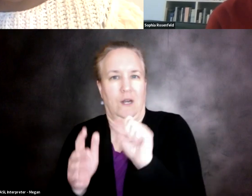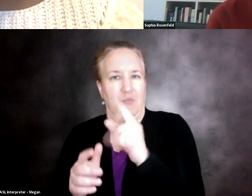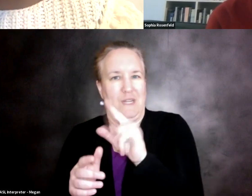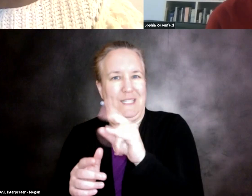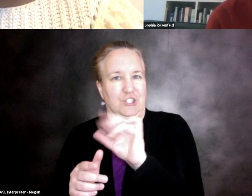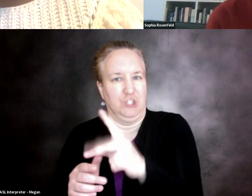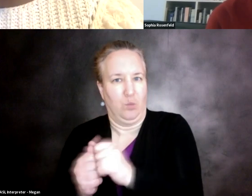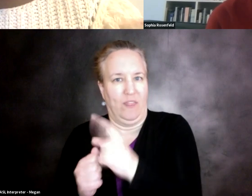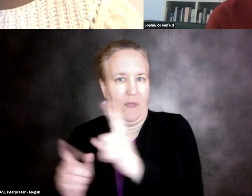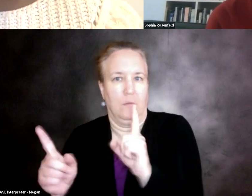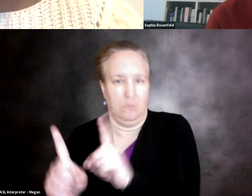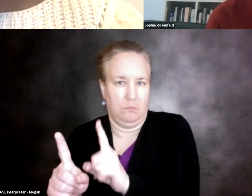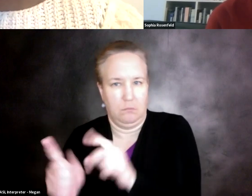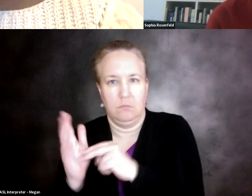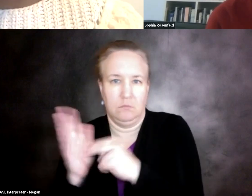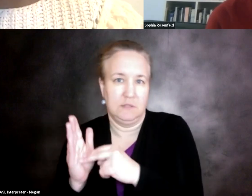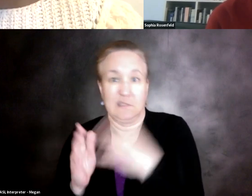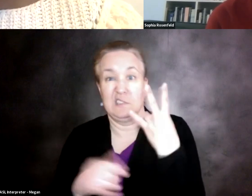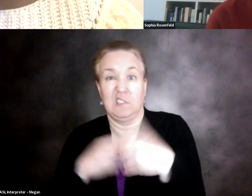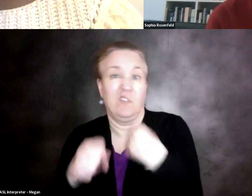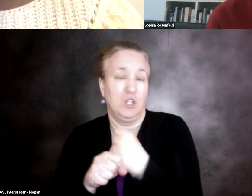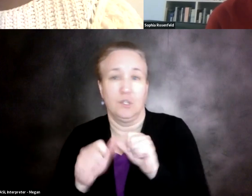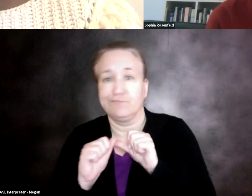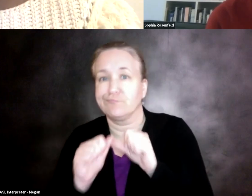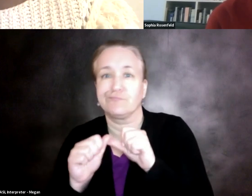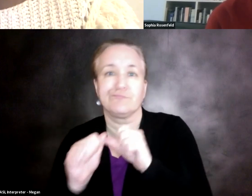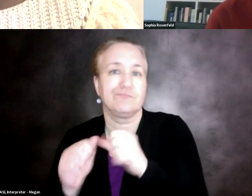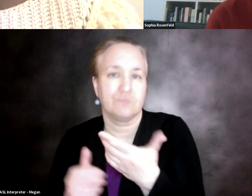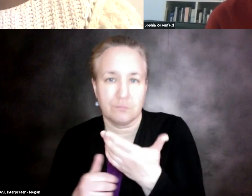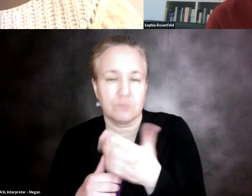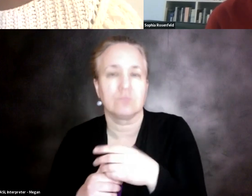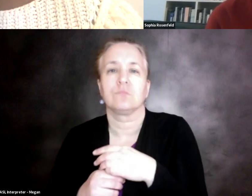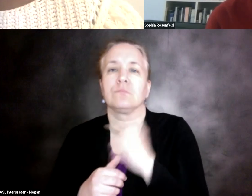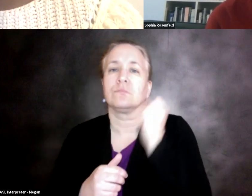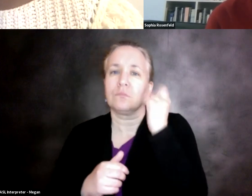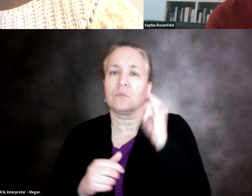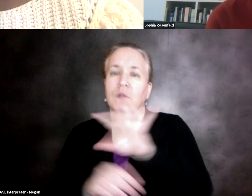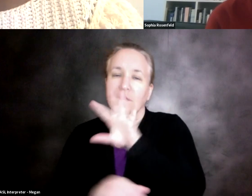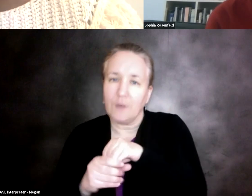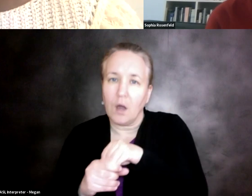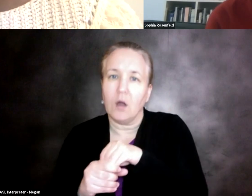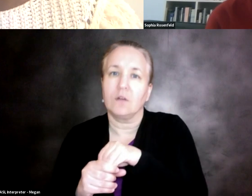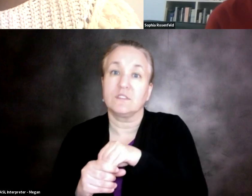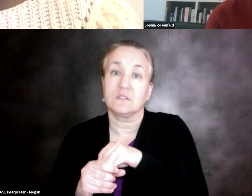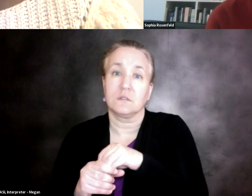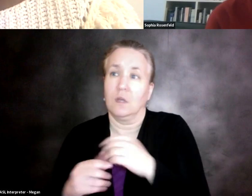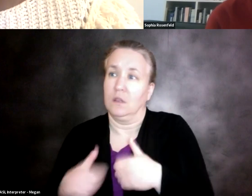So a seven year apprenticeship that would involve living with that society,